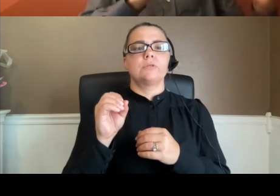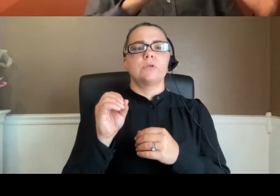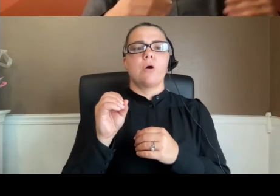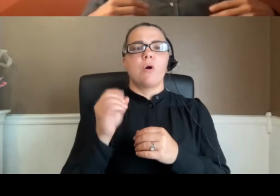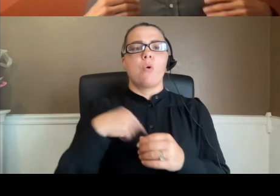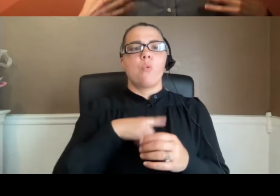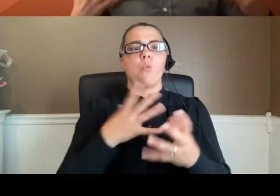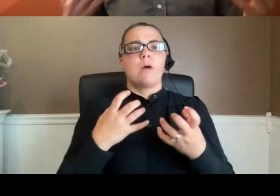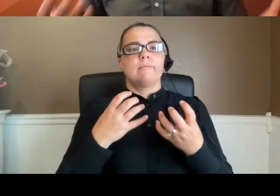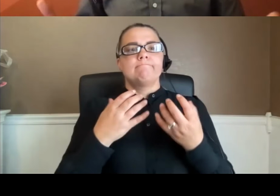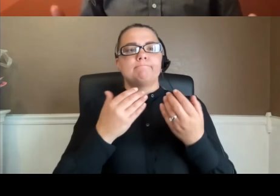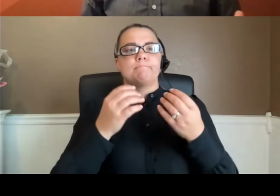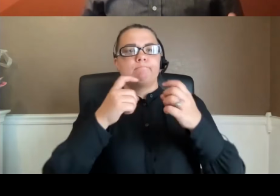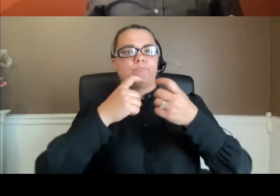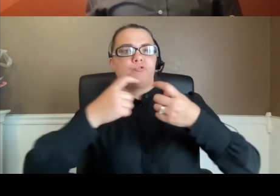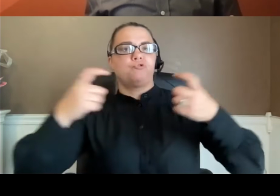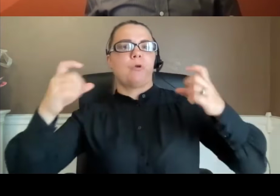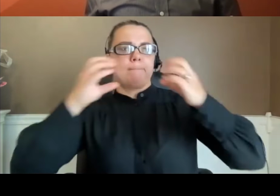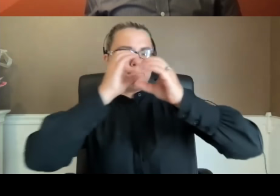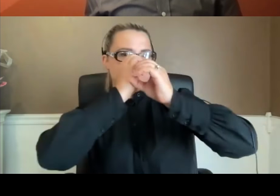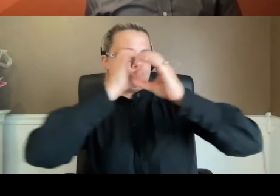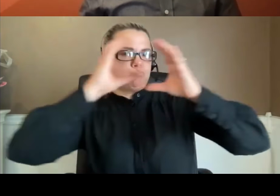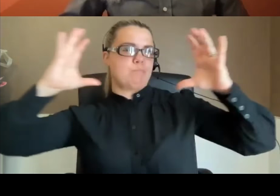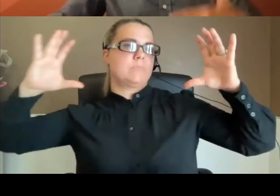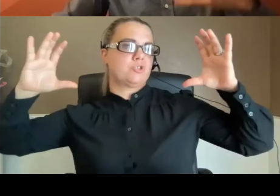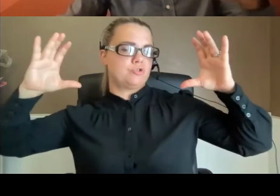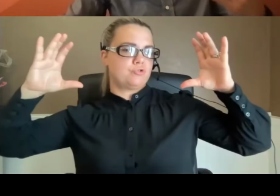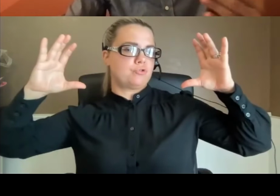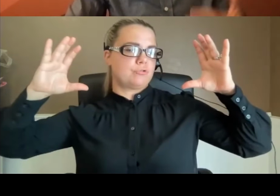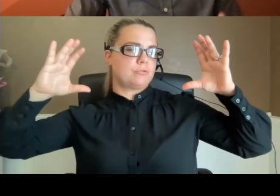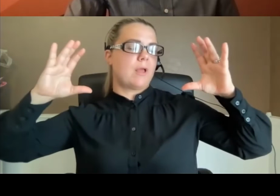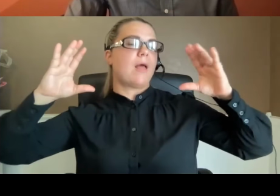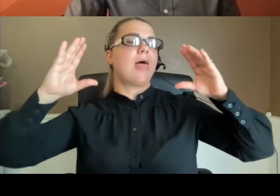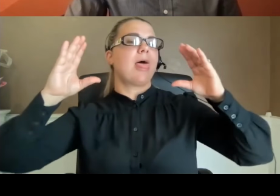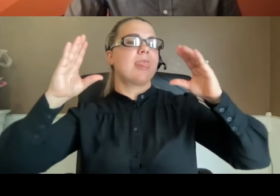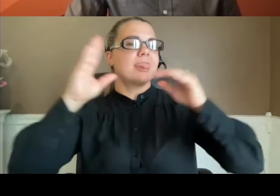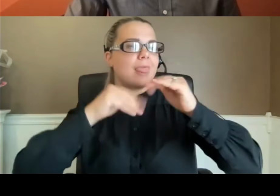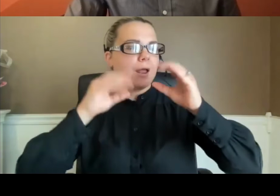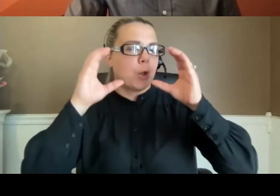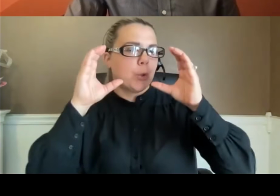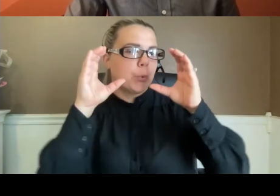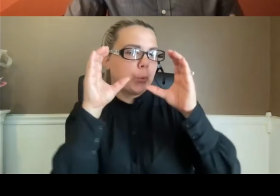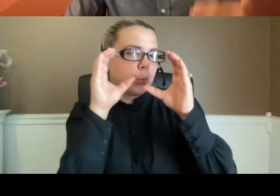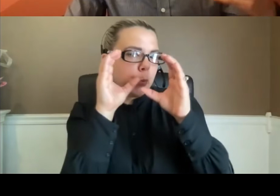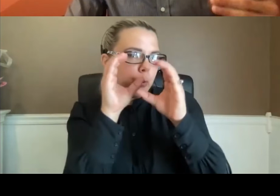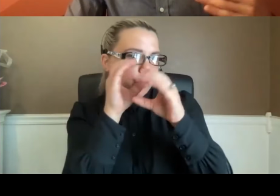big picture of what's going on in this picture and then we read the data at the end.